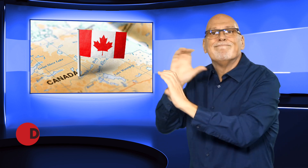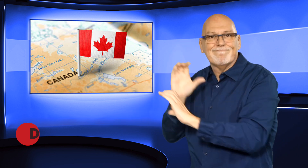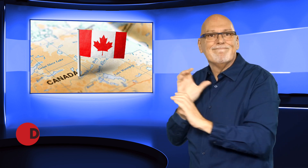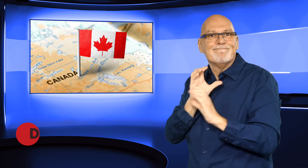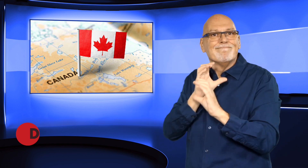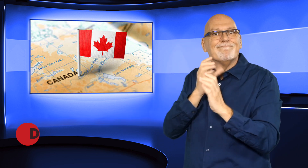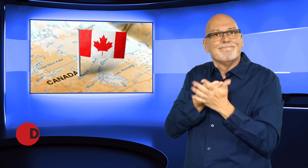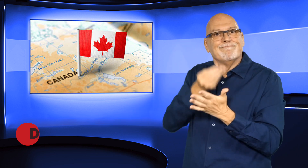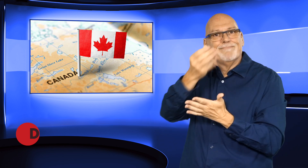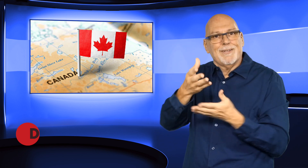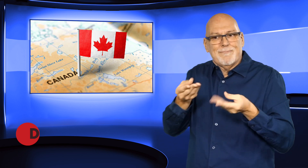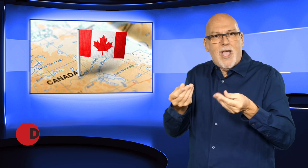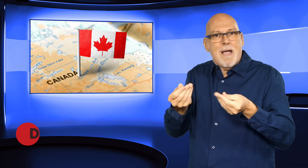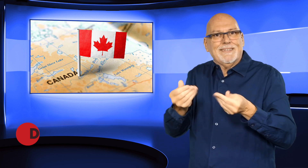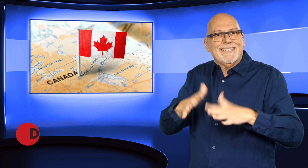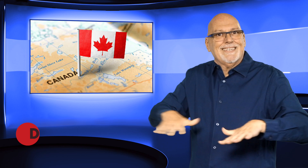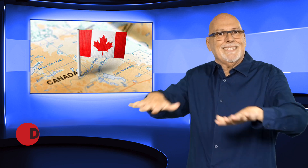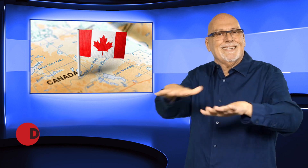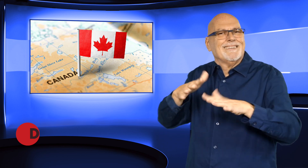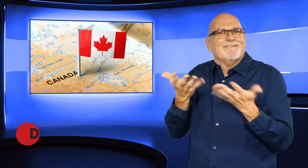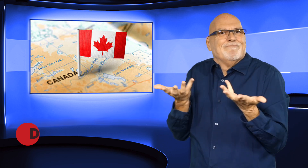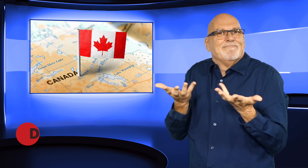take to purchase property?